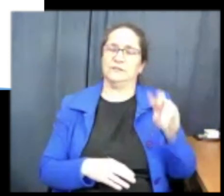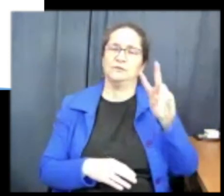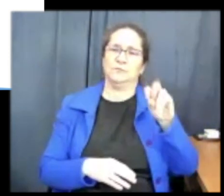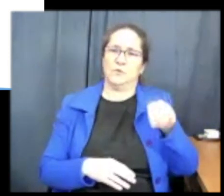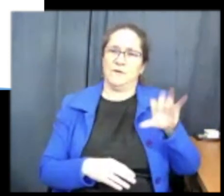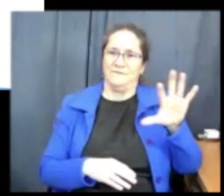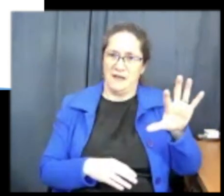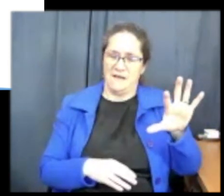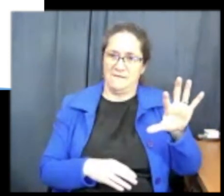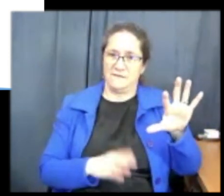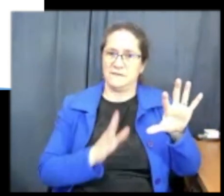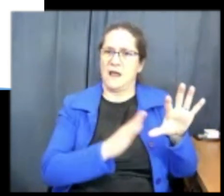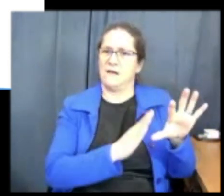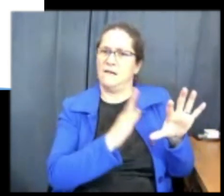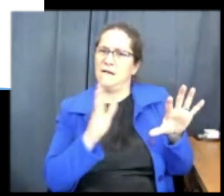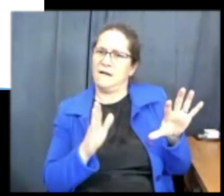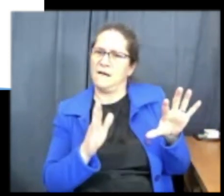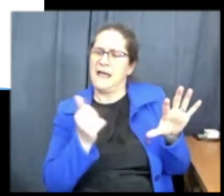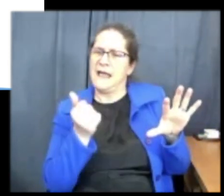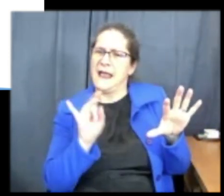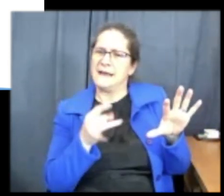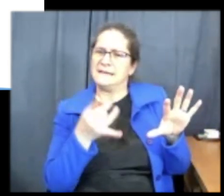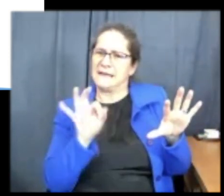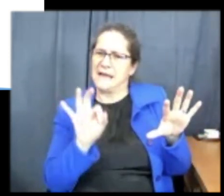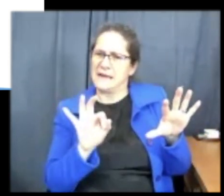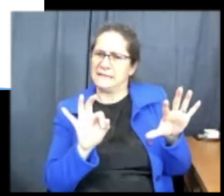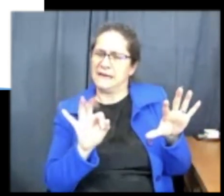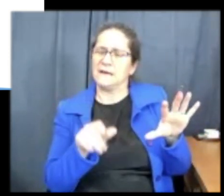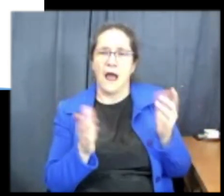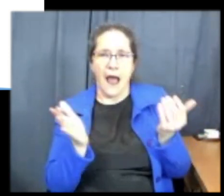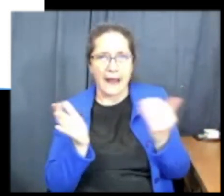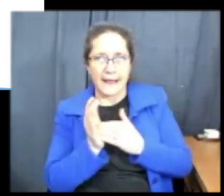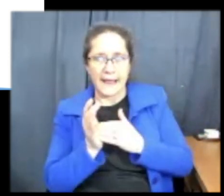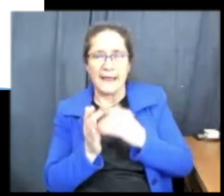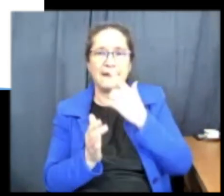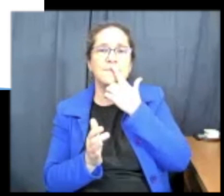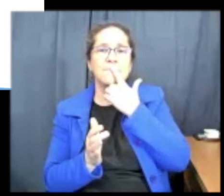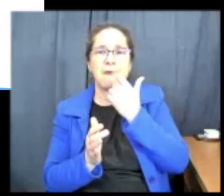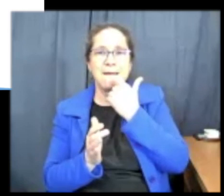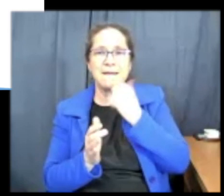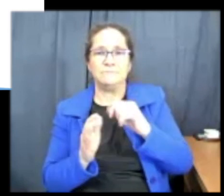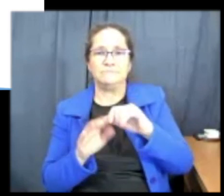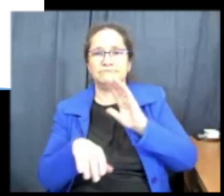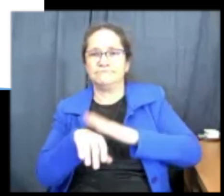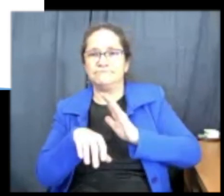they were again flagged because they had a 2.56